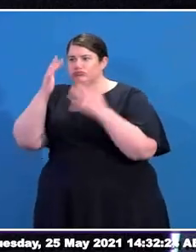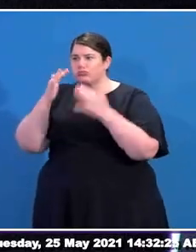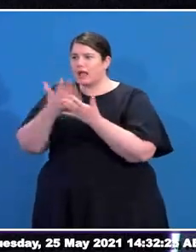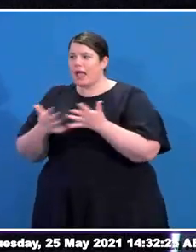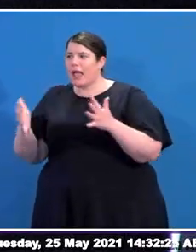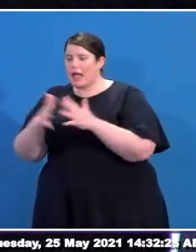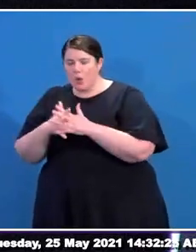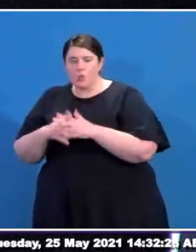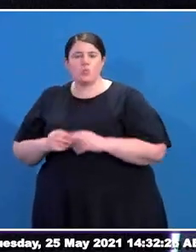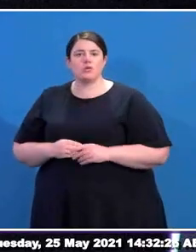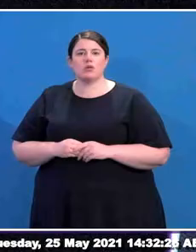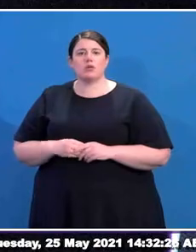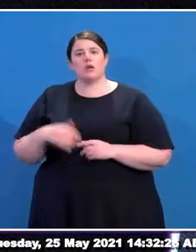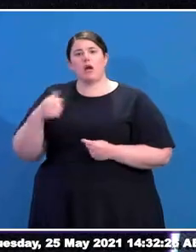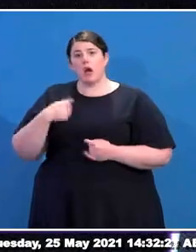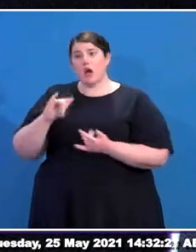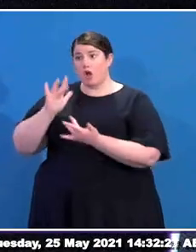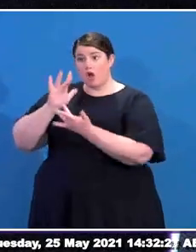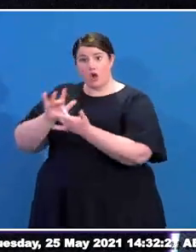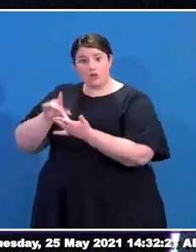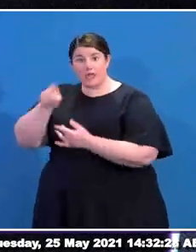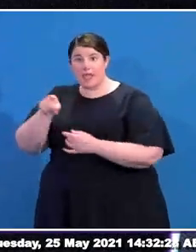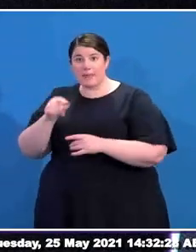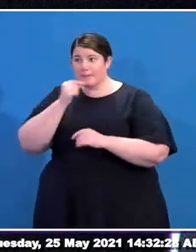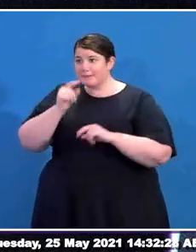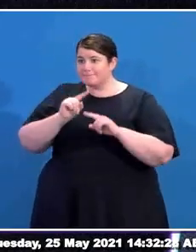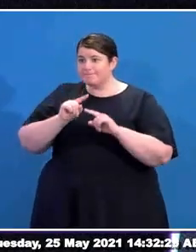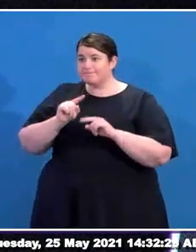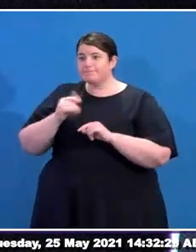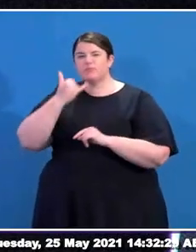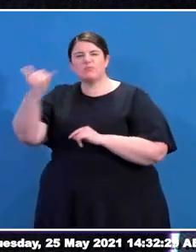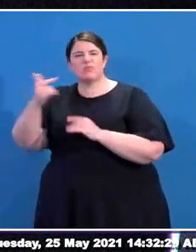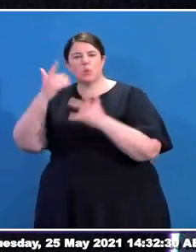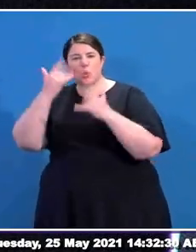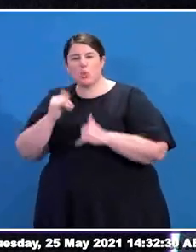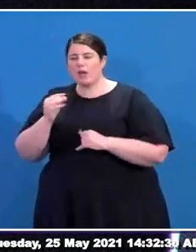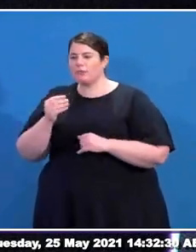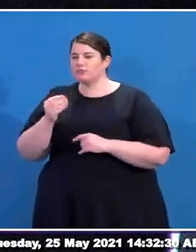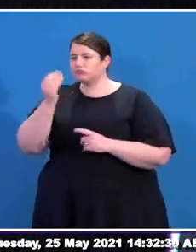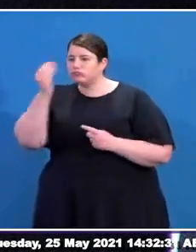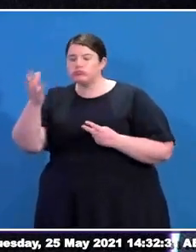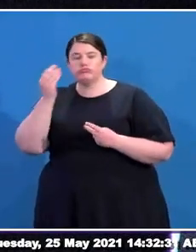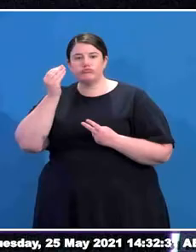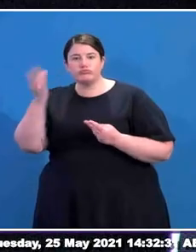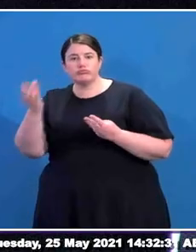I may make contact with them at various points during the investigation to tell them how it's progressing.